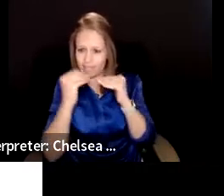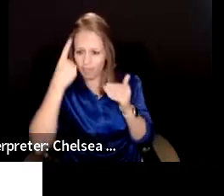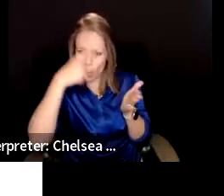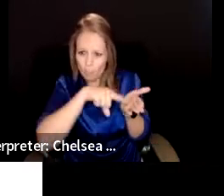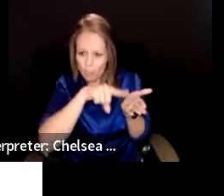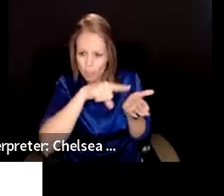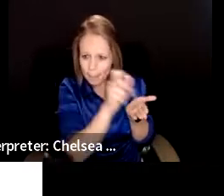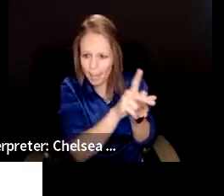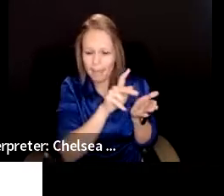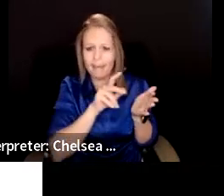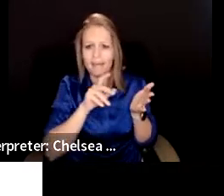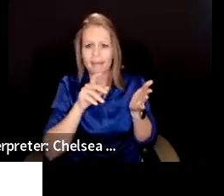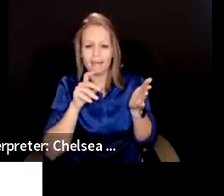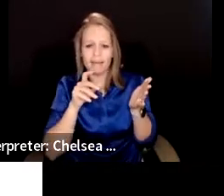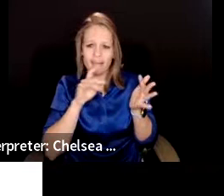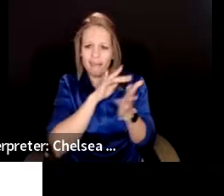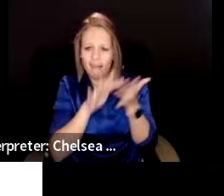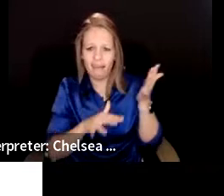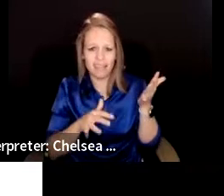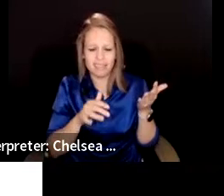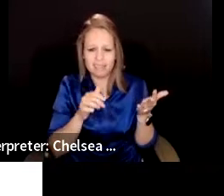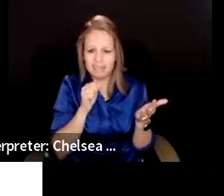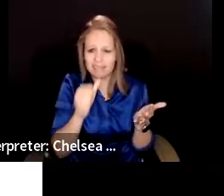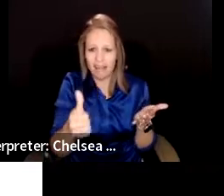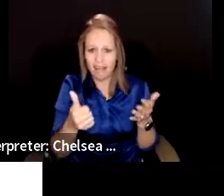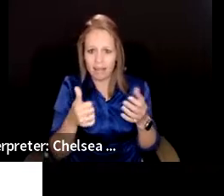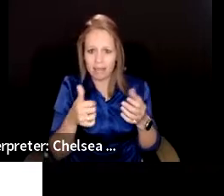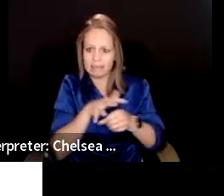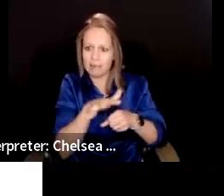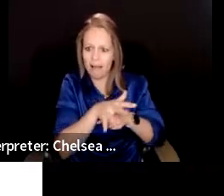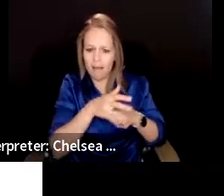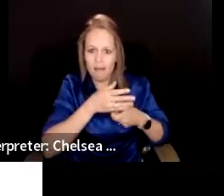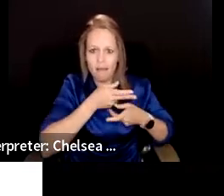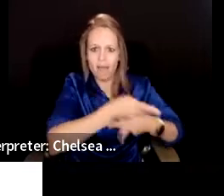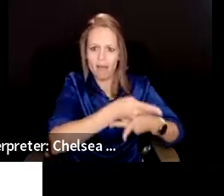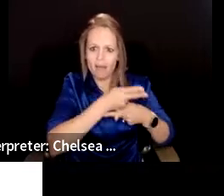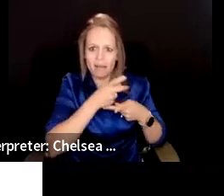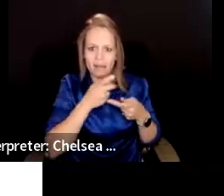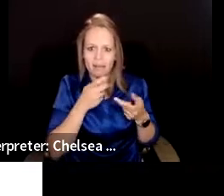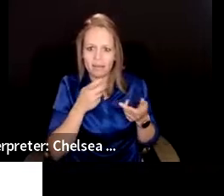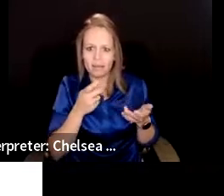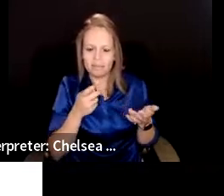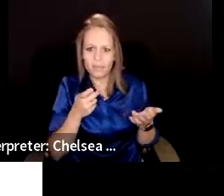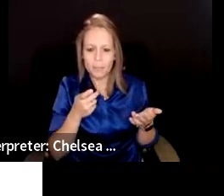we certainly see non-evidence-based treatment out there. An over criminalization of people with a substance use